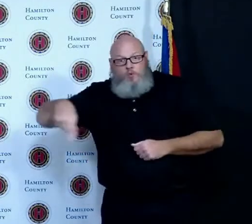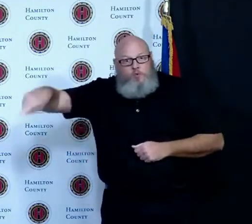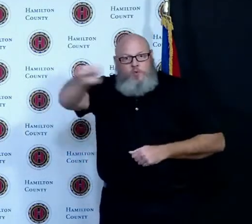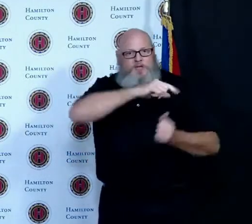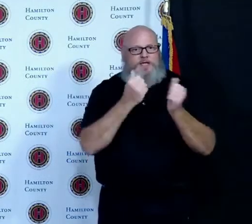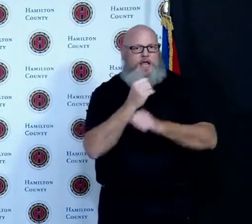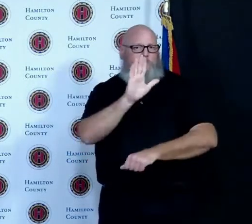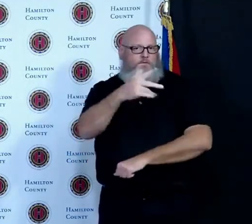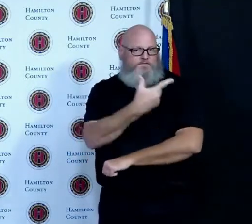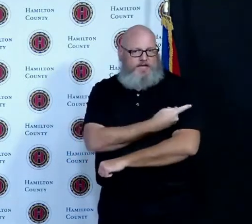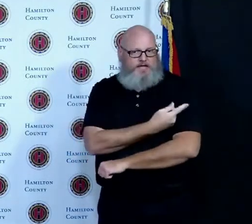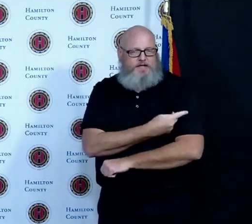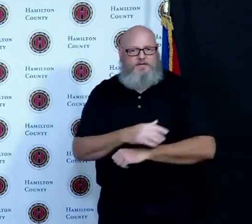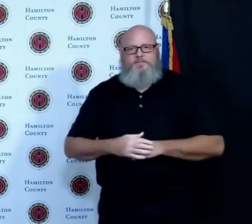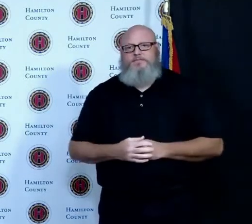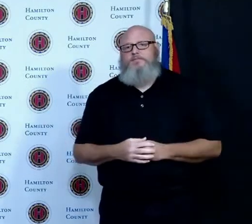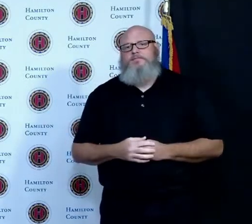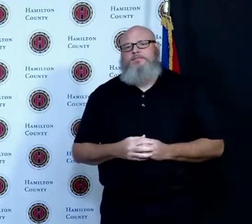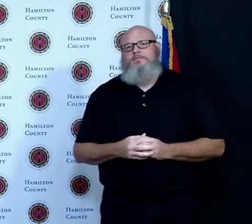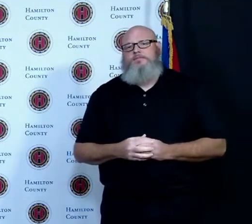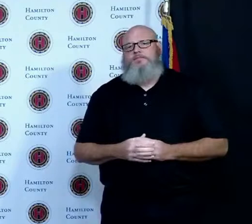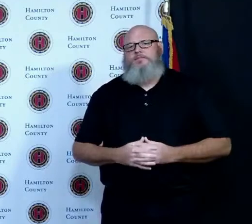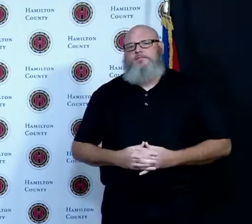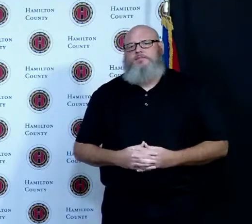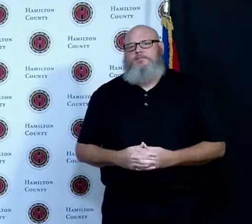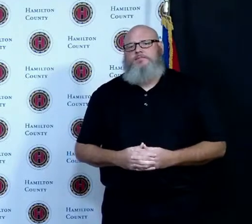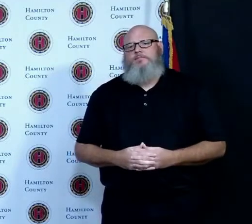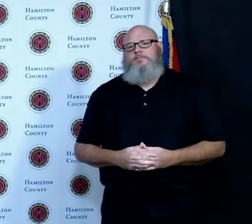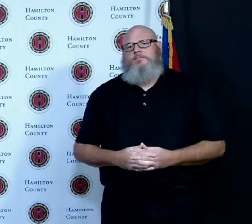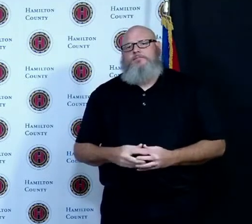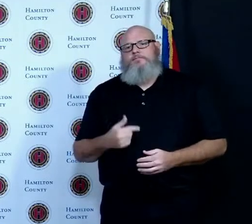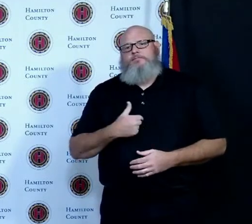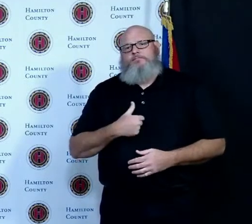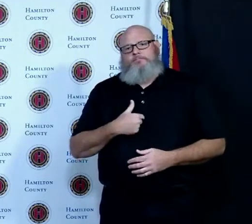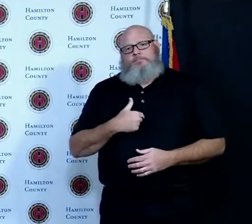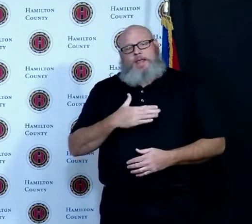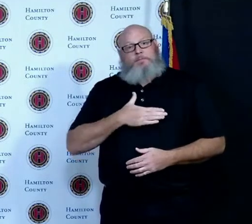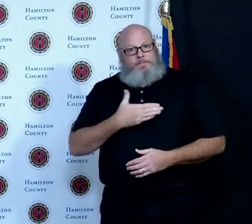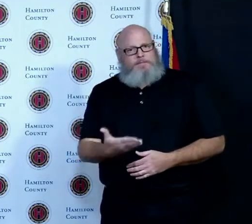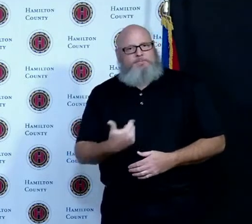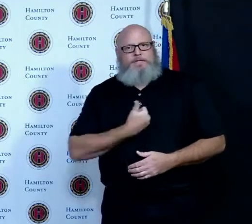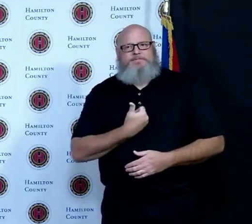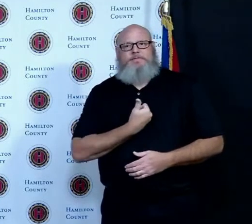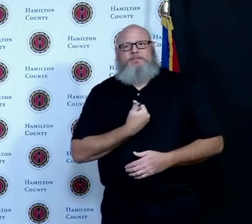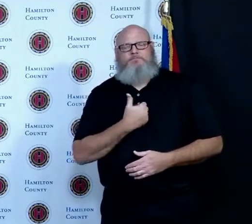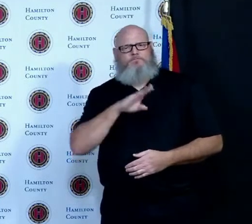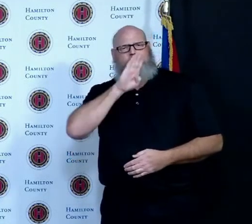I'll speak for myself I'm a little frustrated that we haven't gotten more vaccines here in